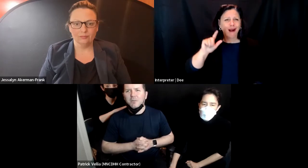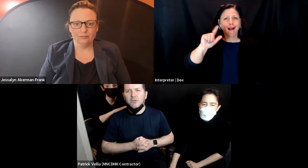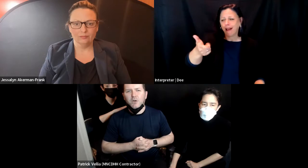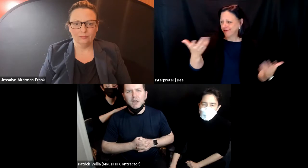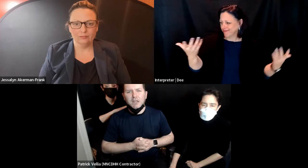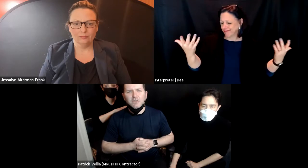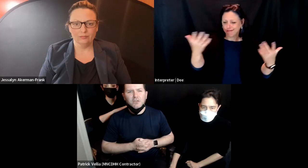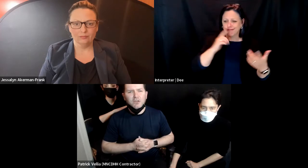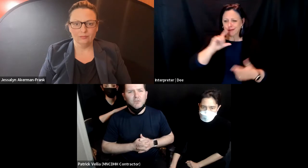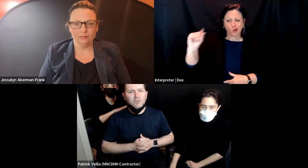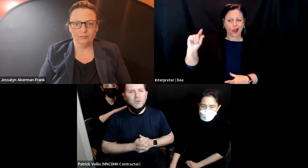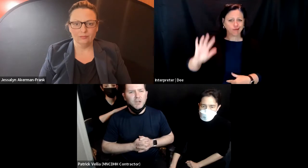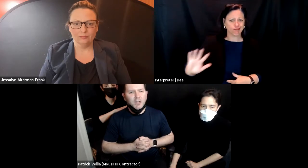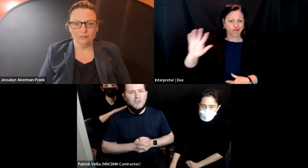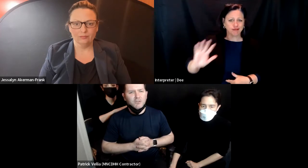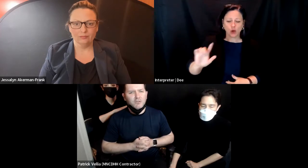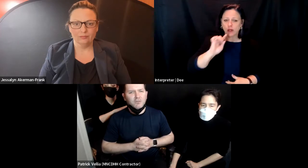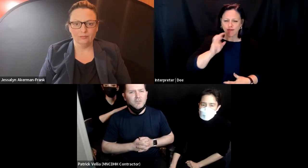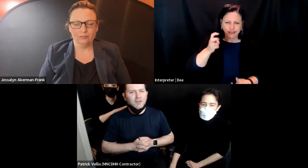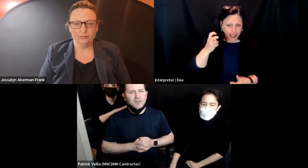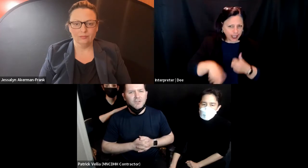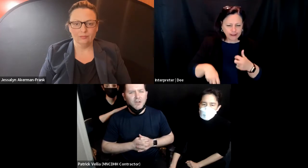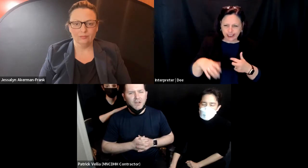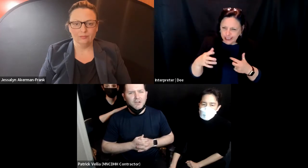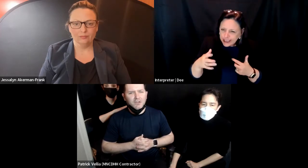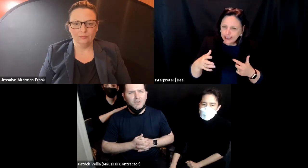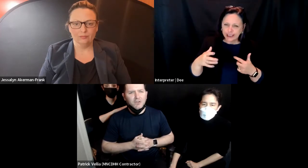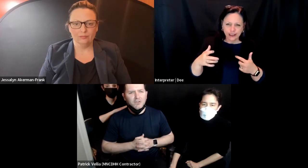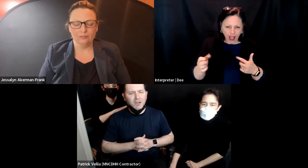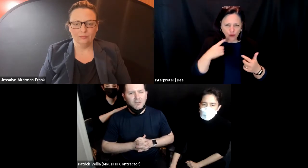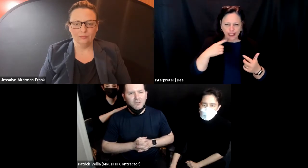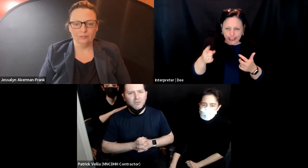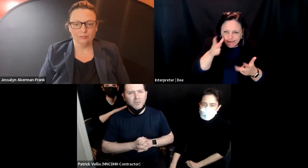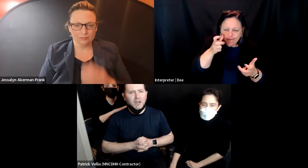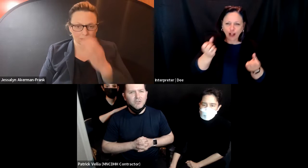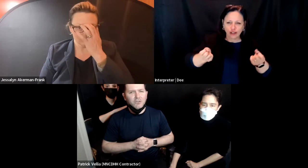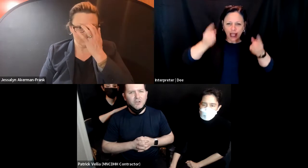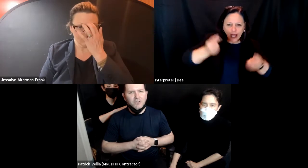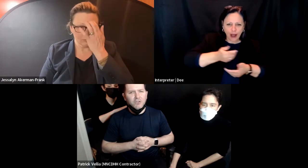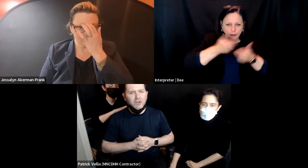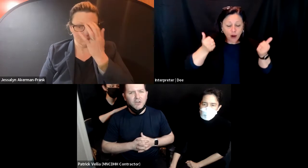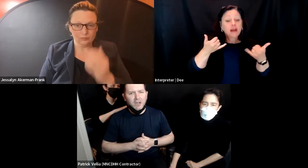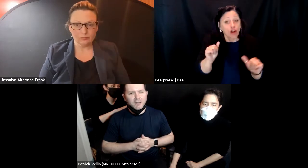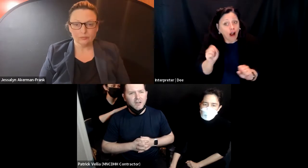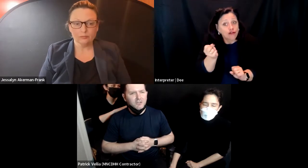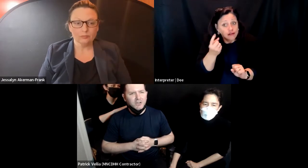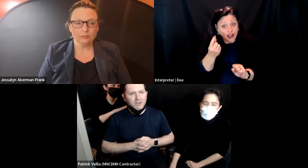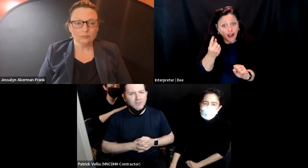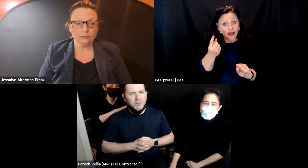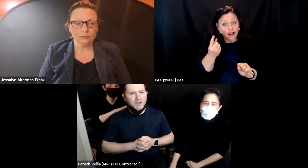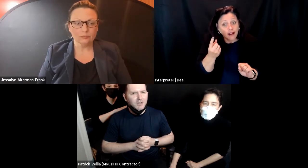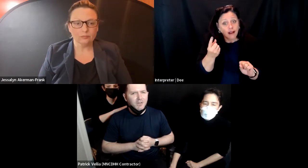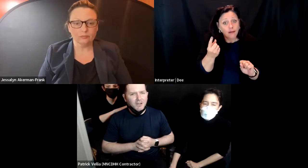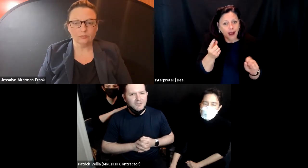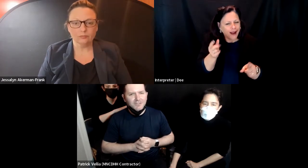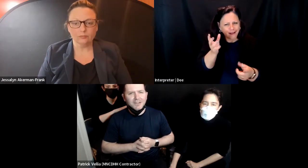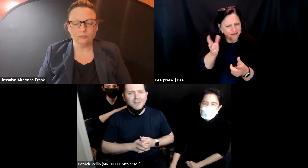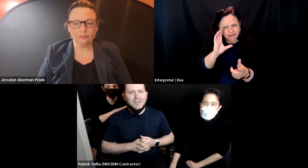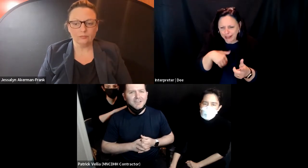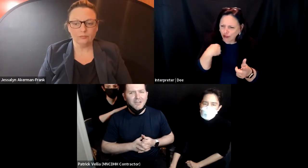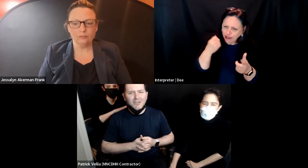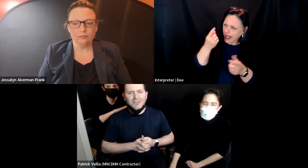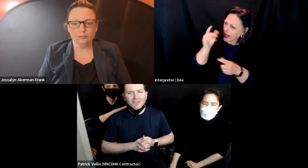understand if you talk loud enough.